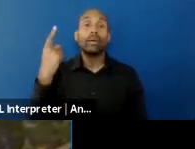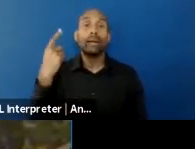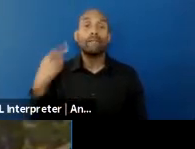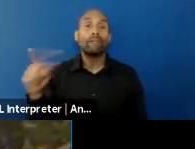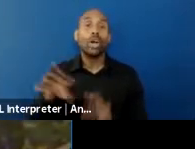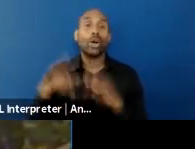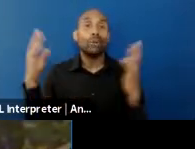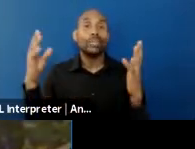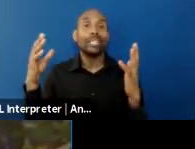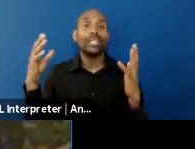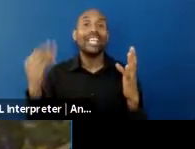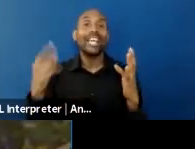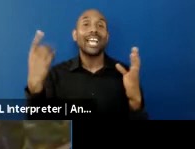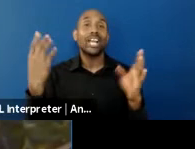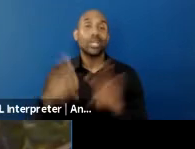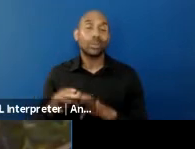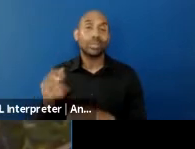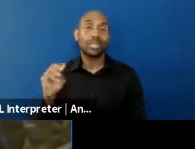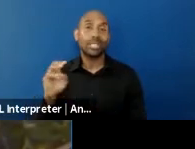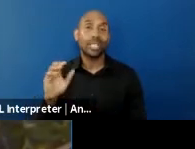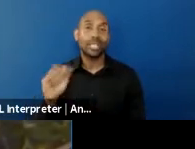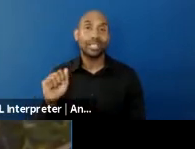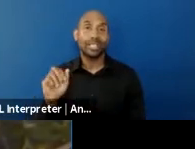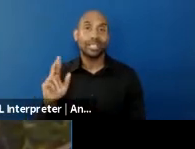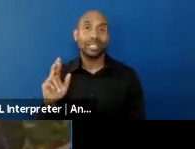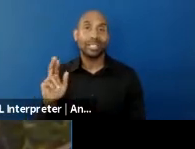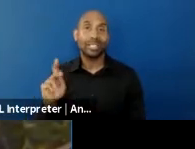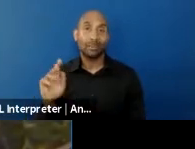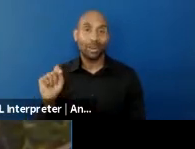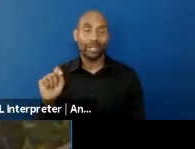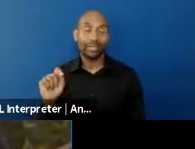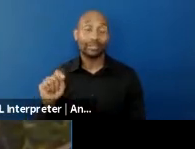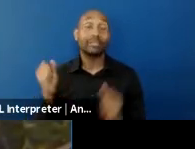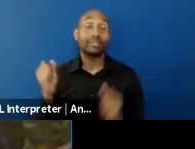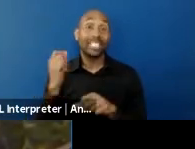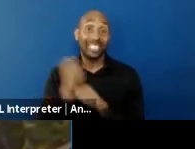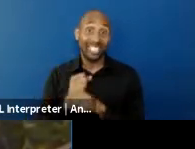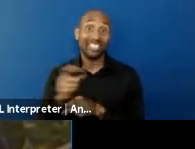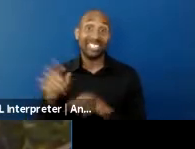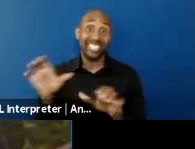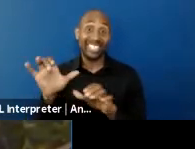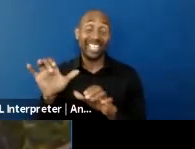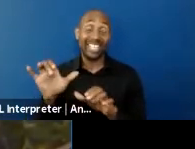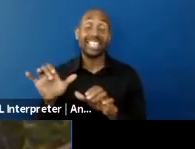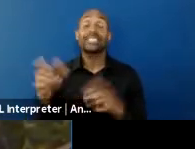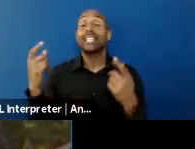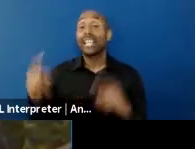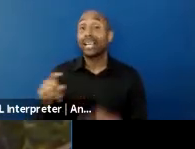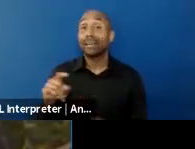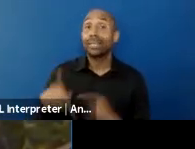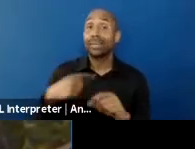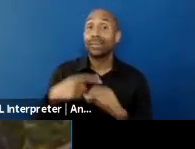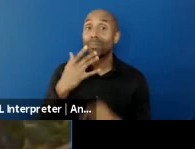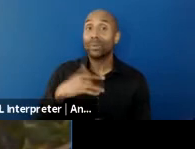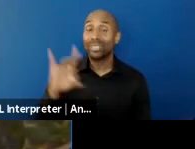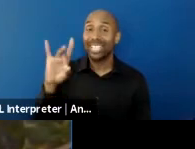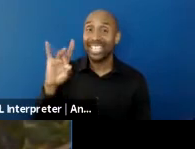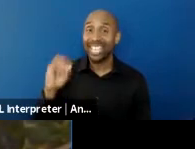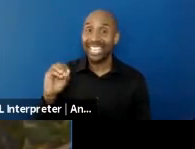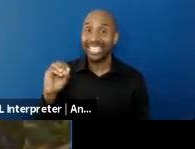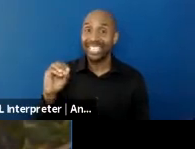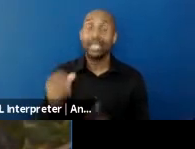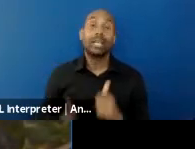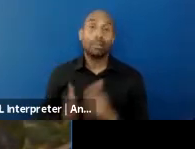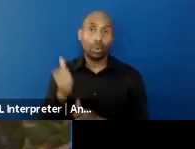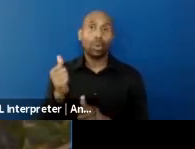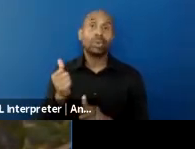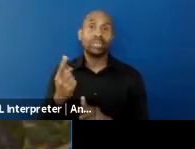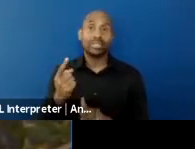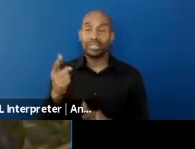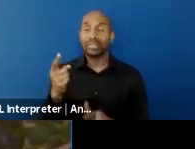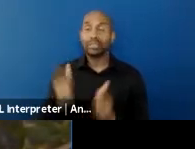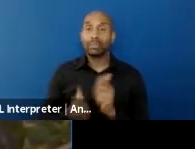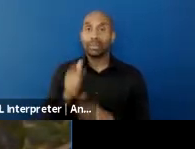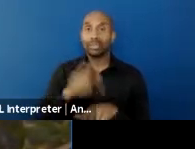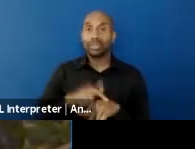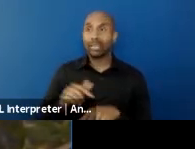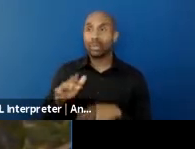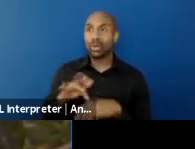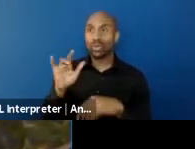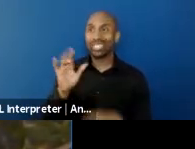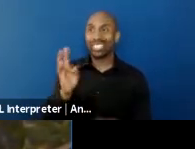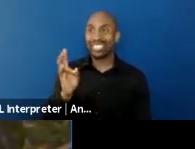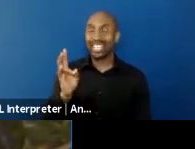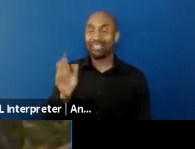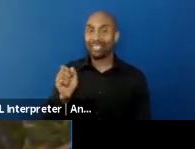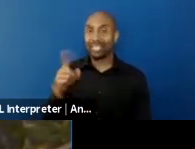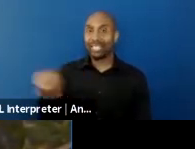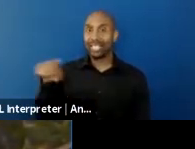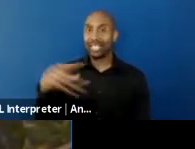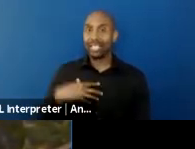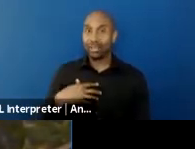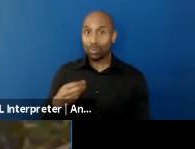On his 80th birthday, the shop owners who were mostly white shut down the market and